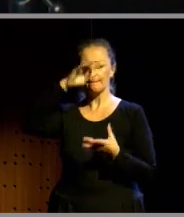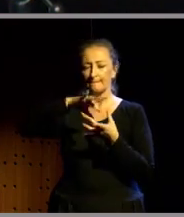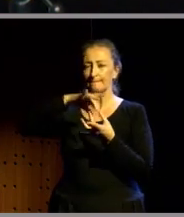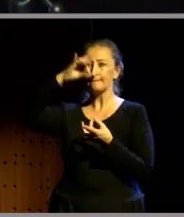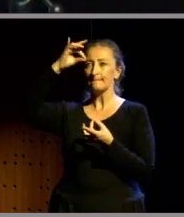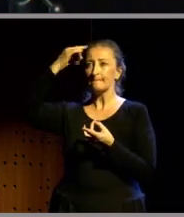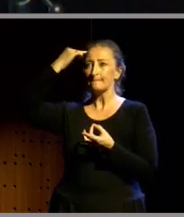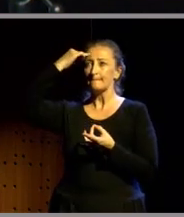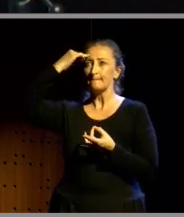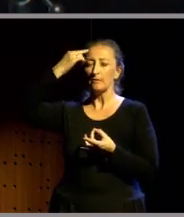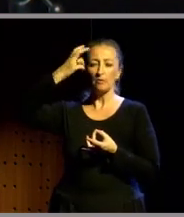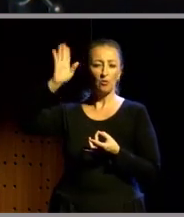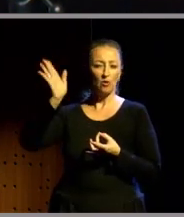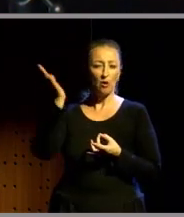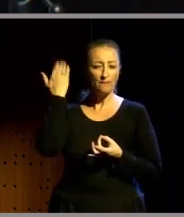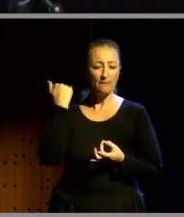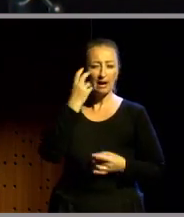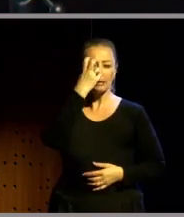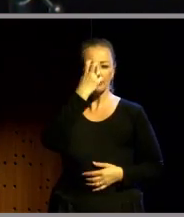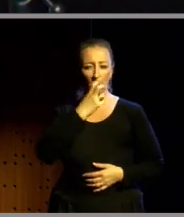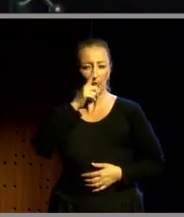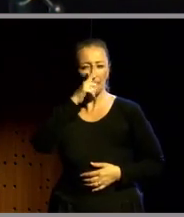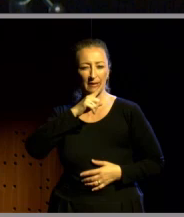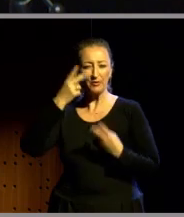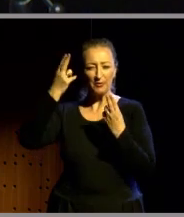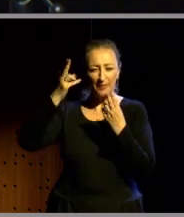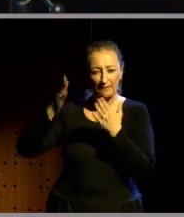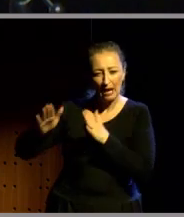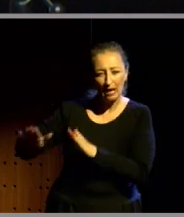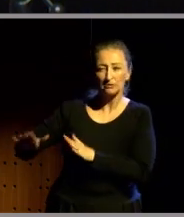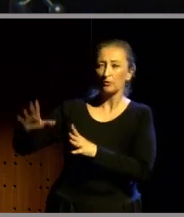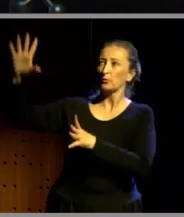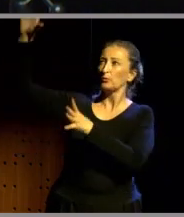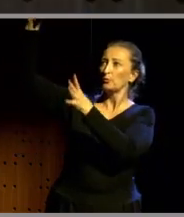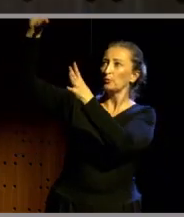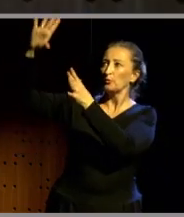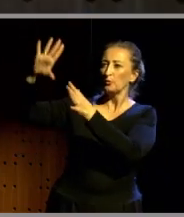all those who have gone before and speaks to all those who have yet to come.